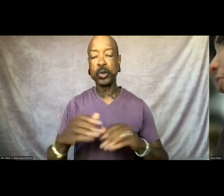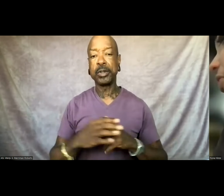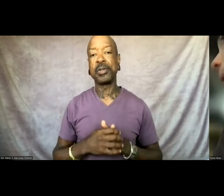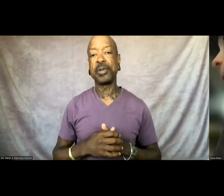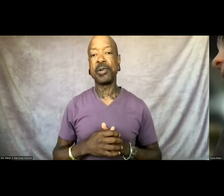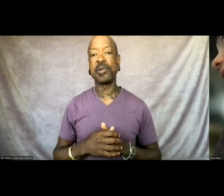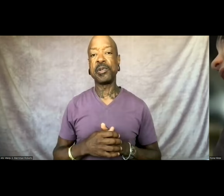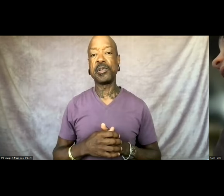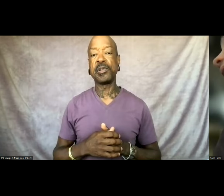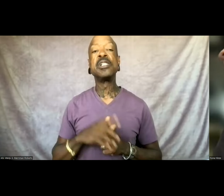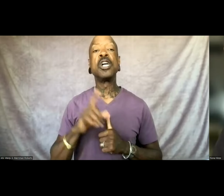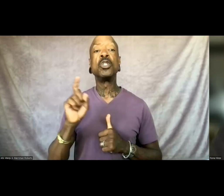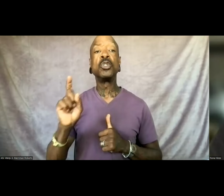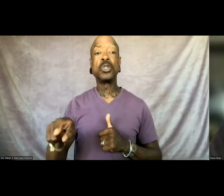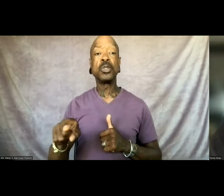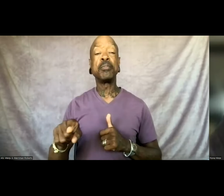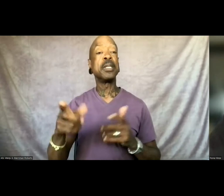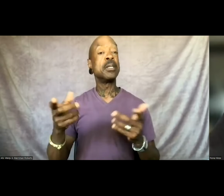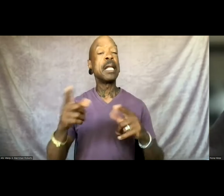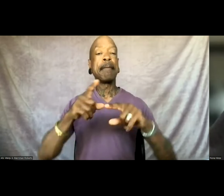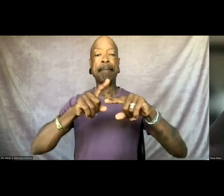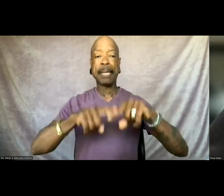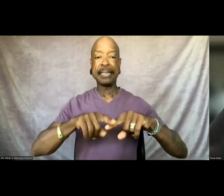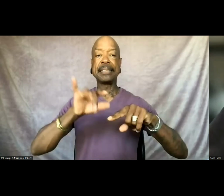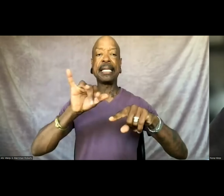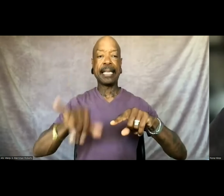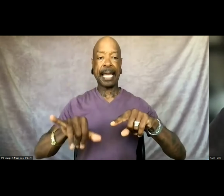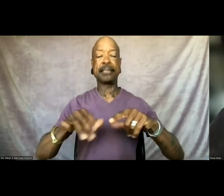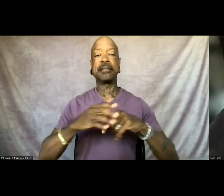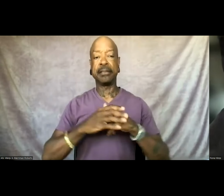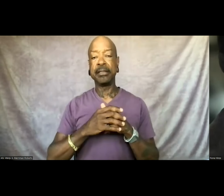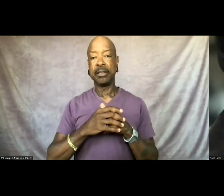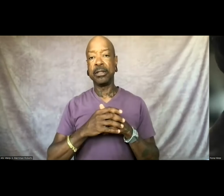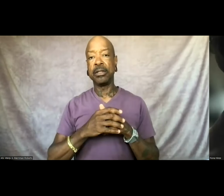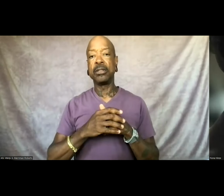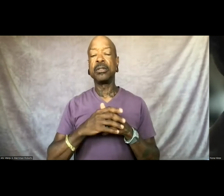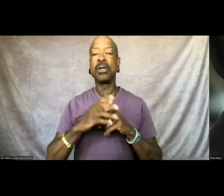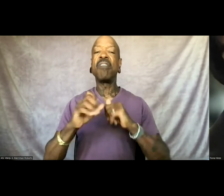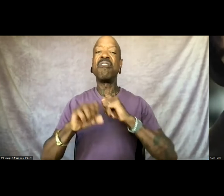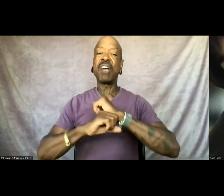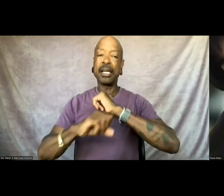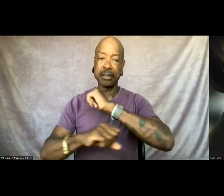we move forward, we just kind of want to keep that in mind.